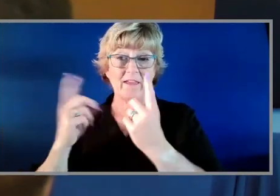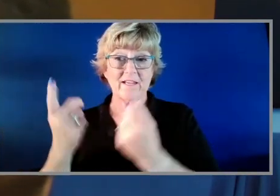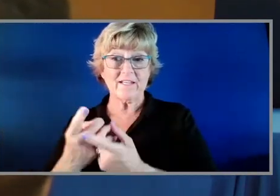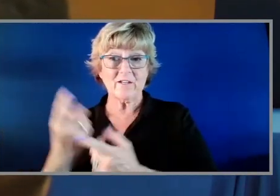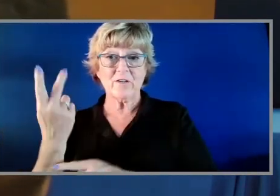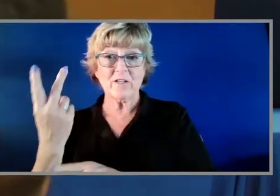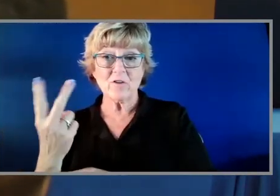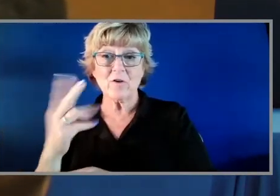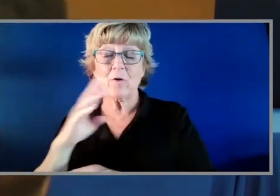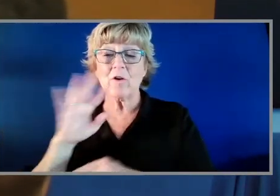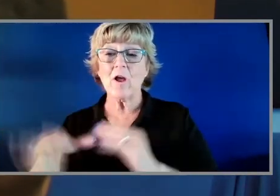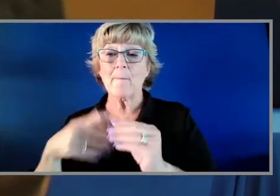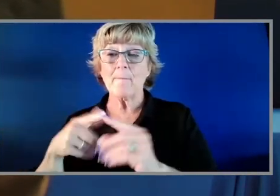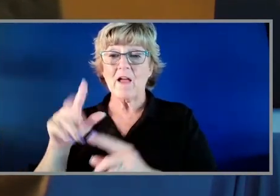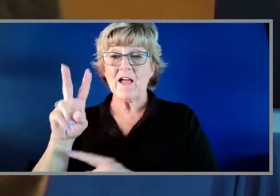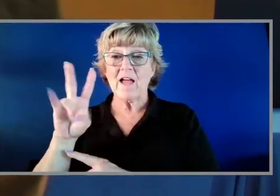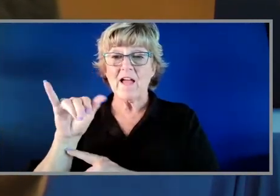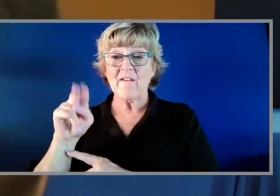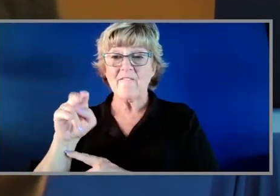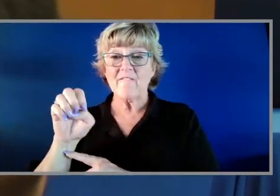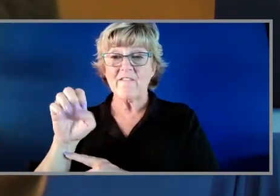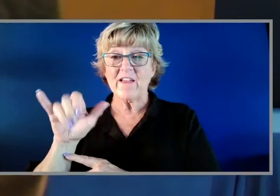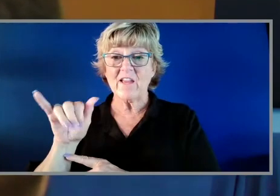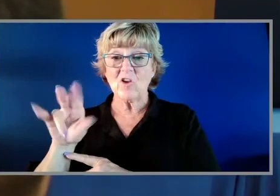Studio: You know, it reminds me of what came up in our district to workshop where we're talking about the vineyard area